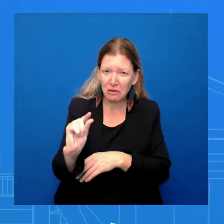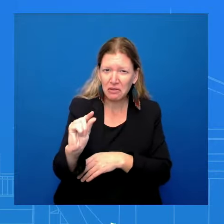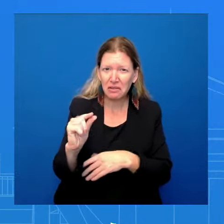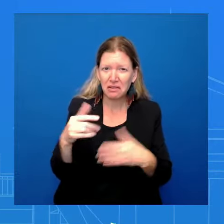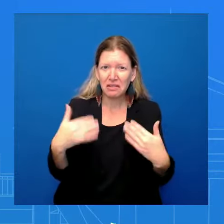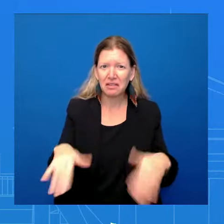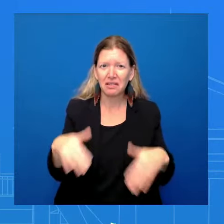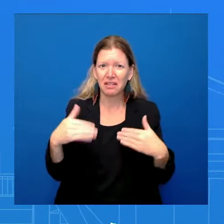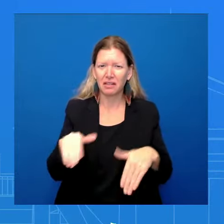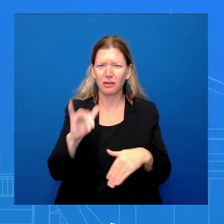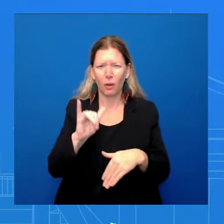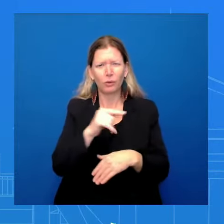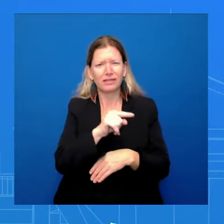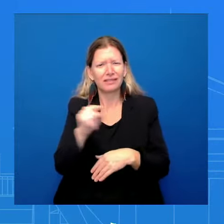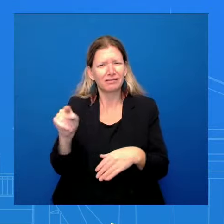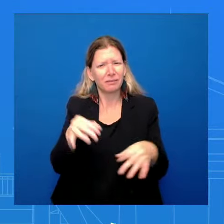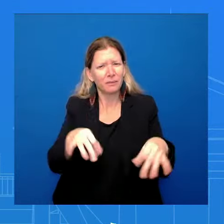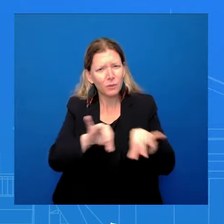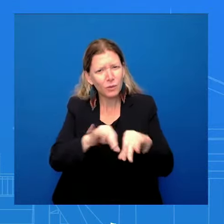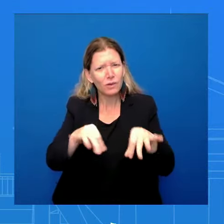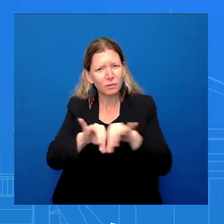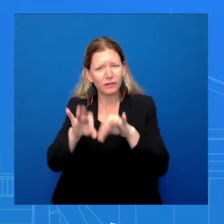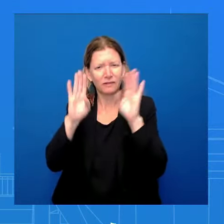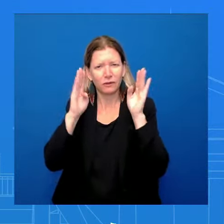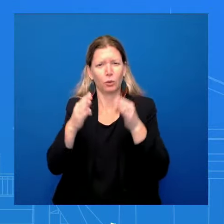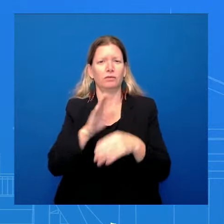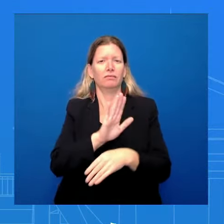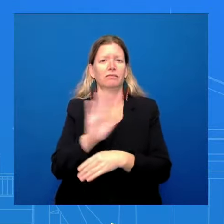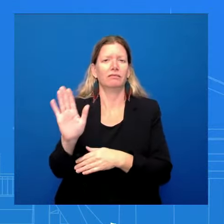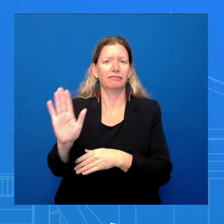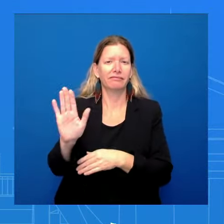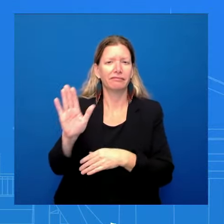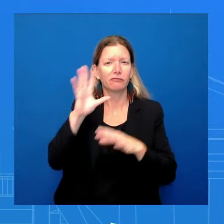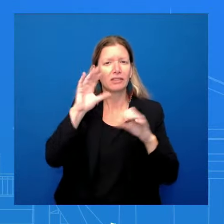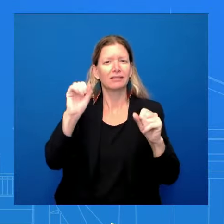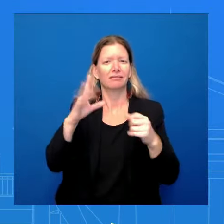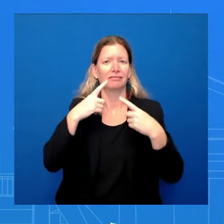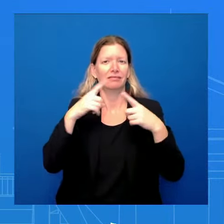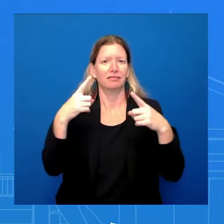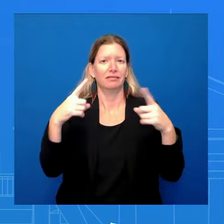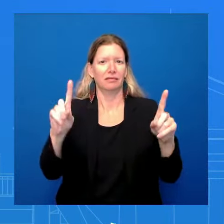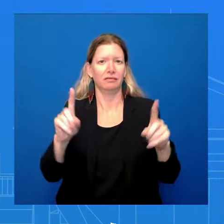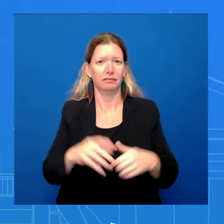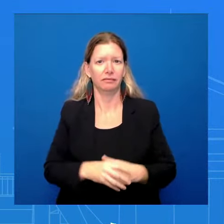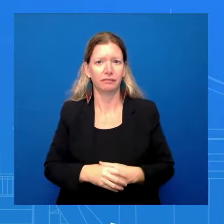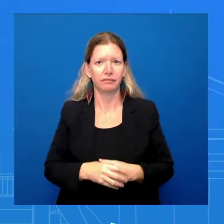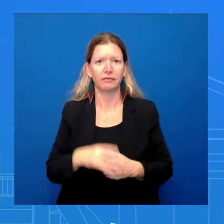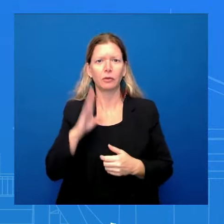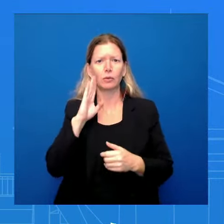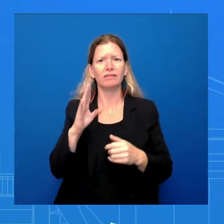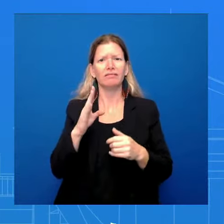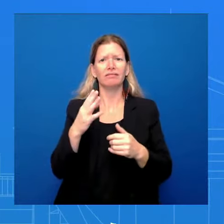is how we're going to continue to build on this President's record, and that's what I can speak to. All right. Thanks, everybody. Have a great weekend.